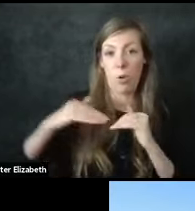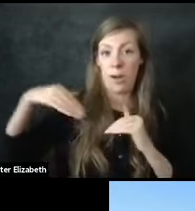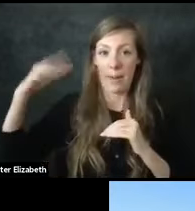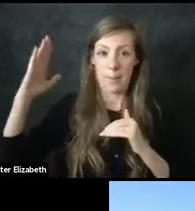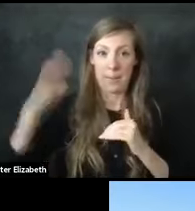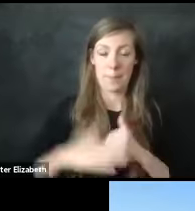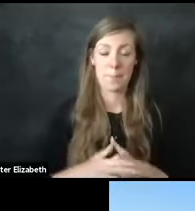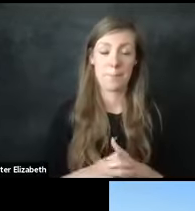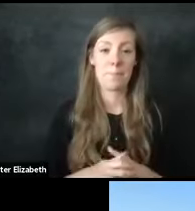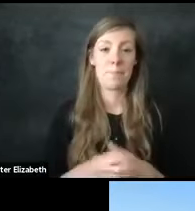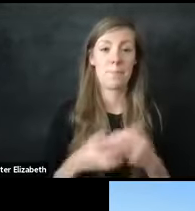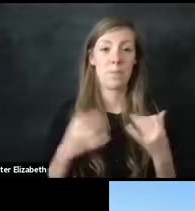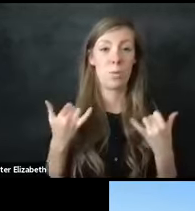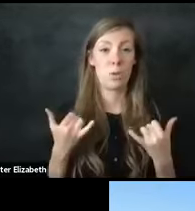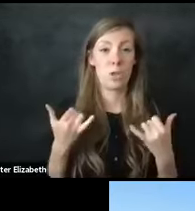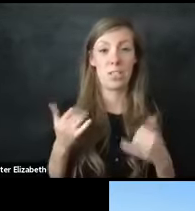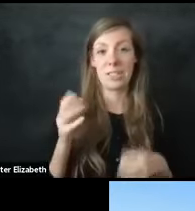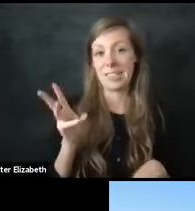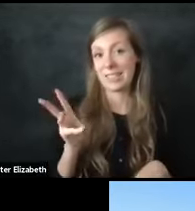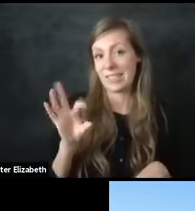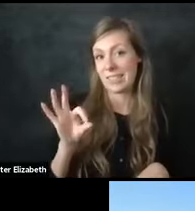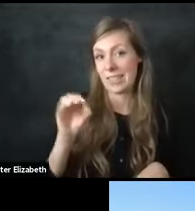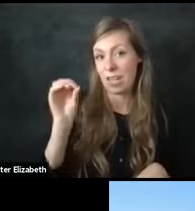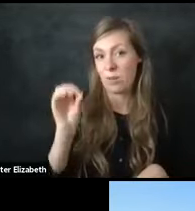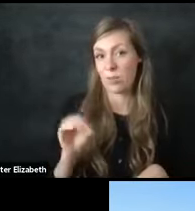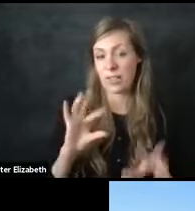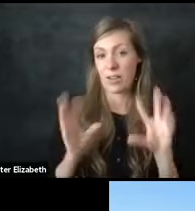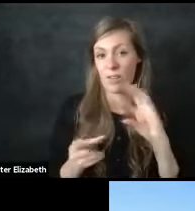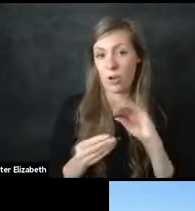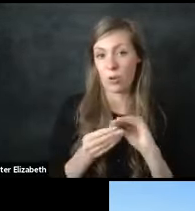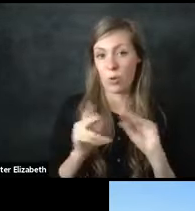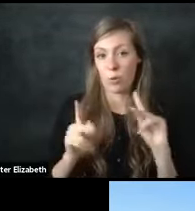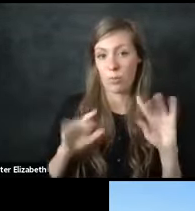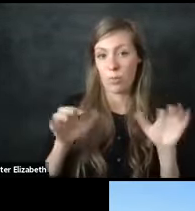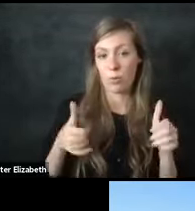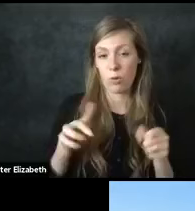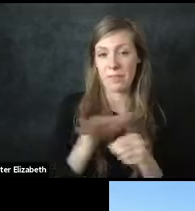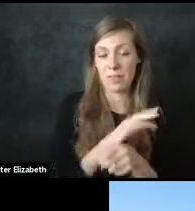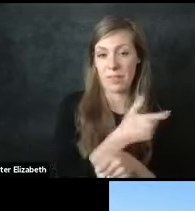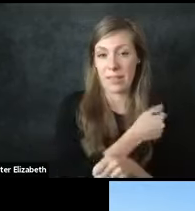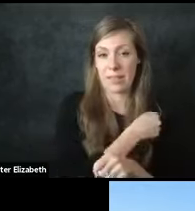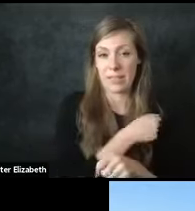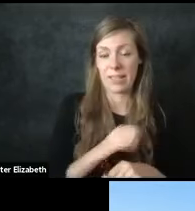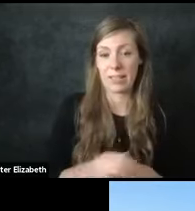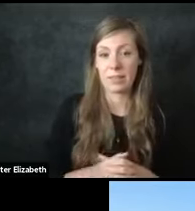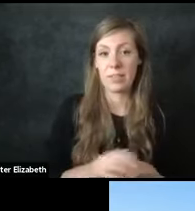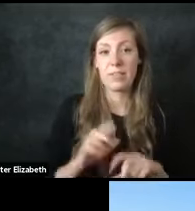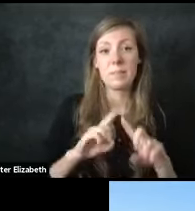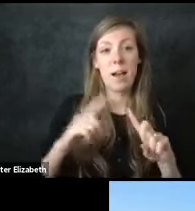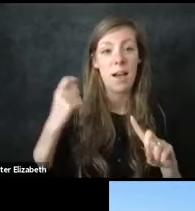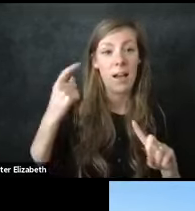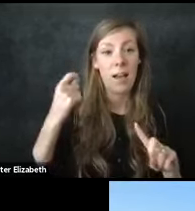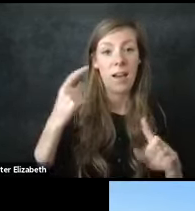We are currently at 69% of our total population fully vaccinated, but starting to vaccinate our younger